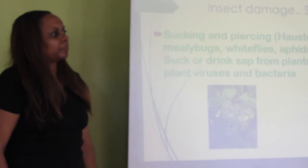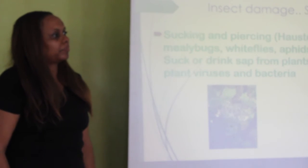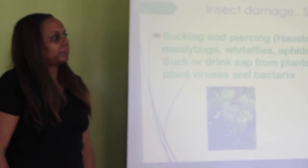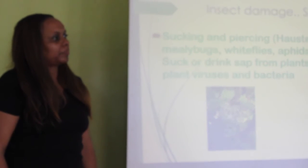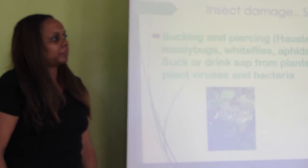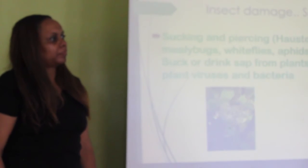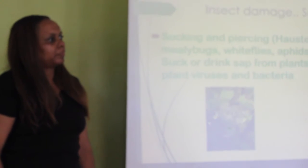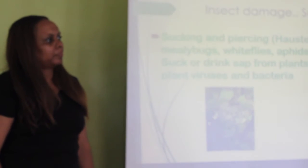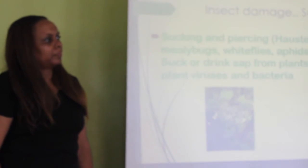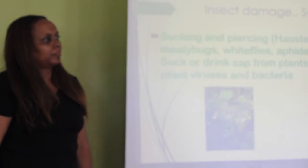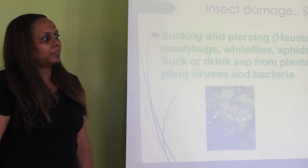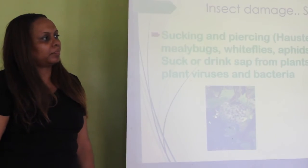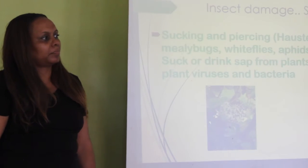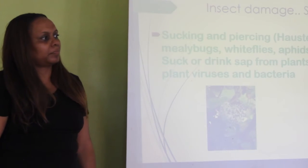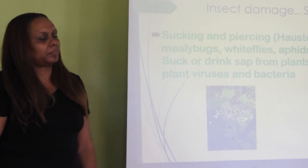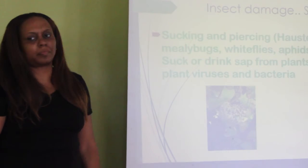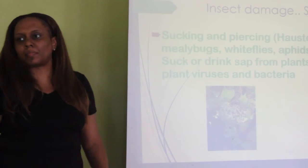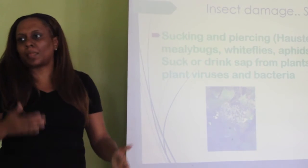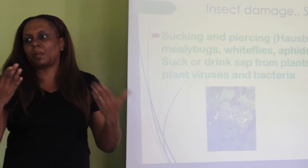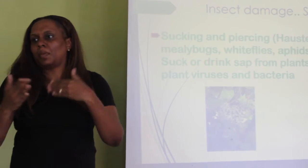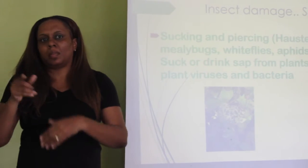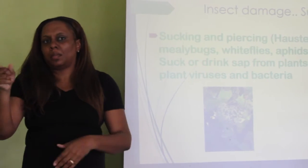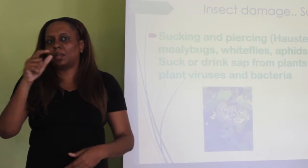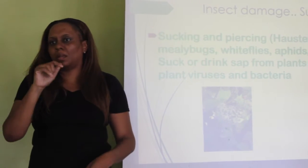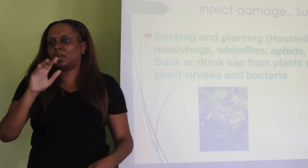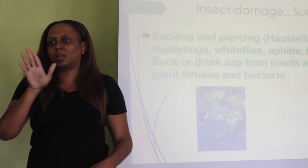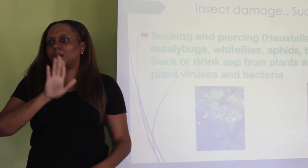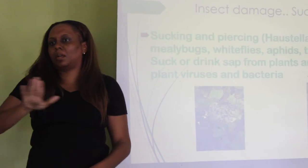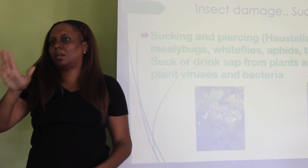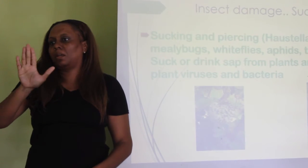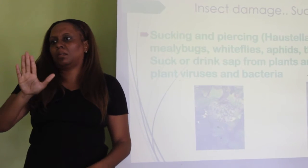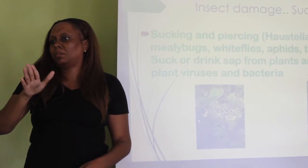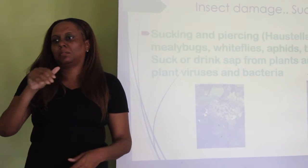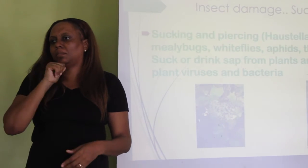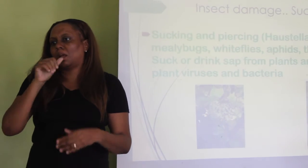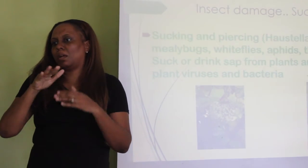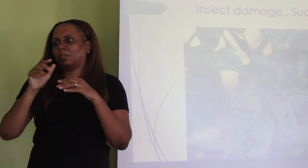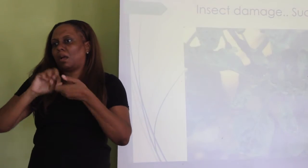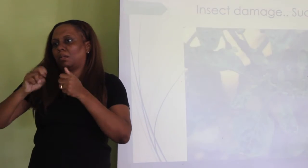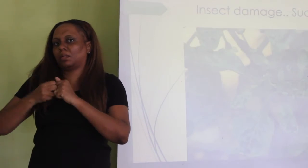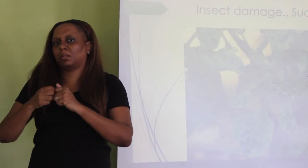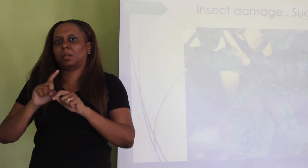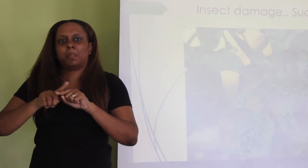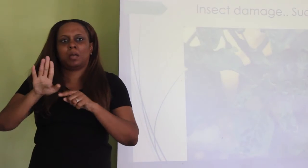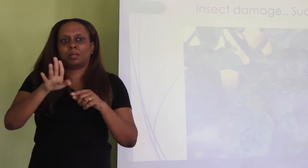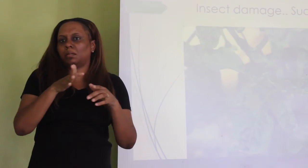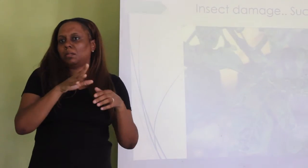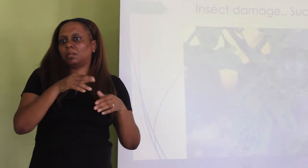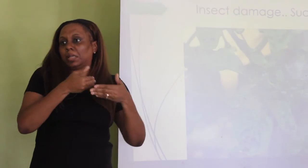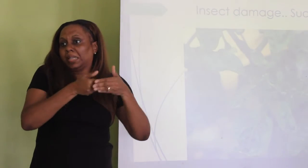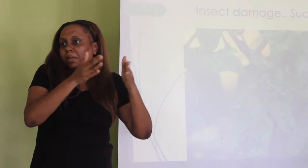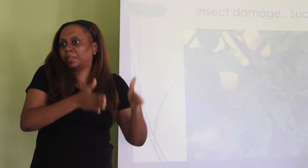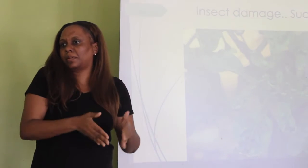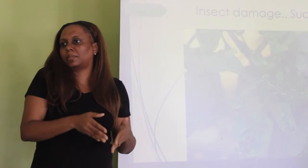never had a problem but because your neighbor is not controlling the problem they will come to you